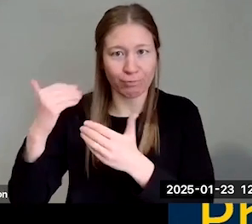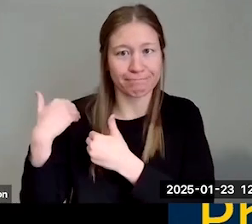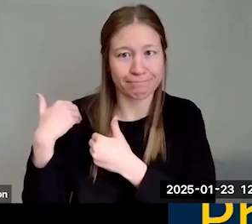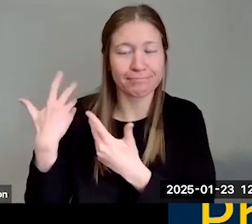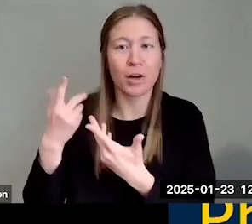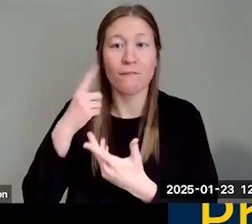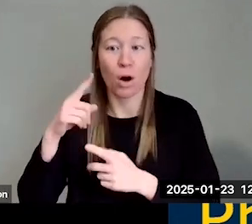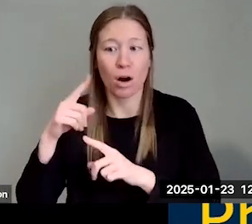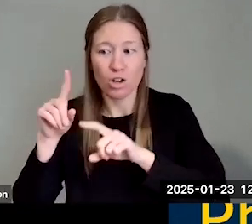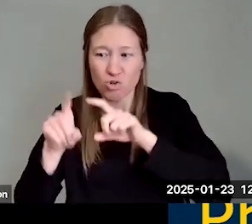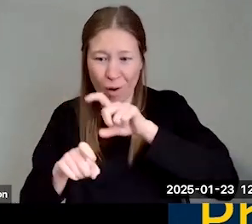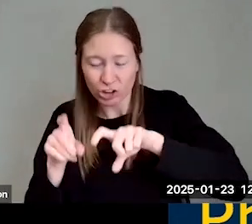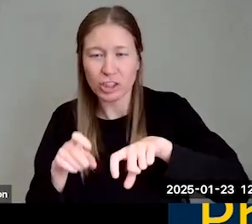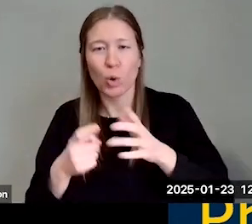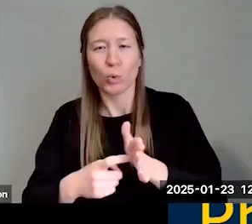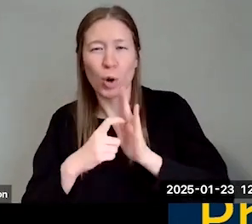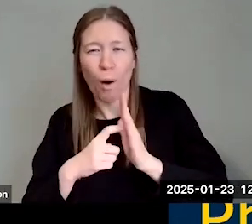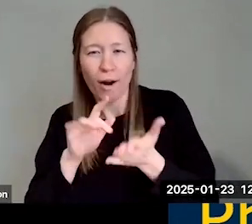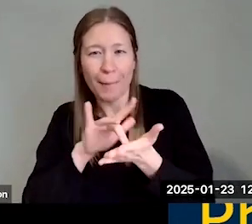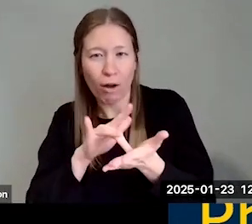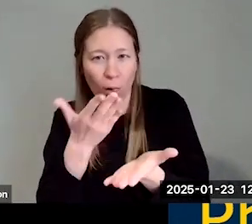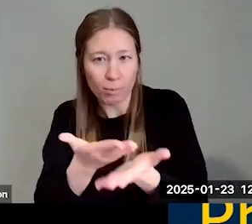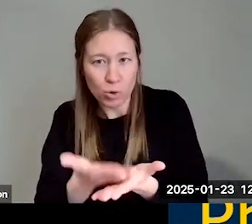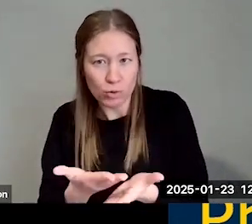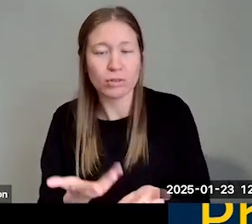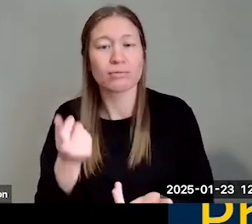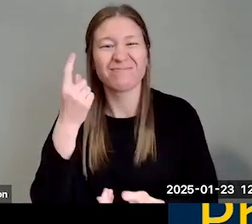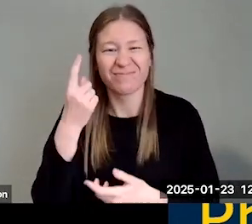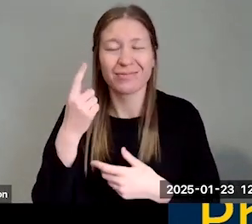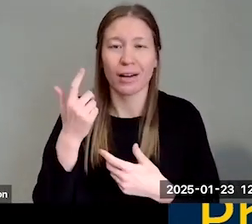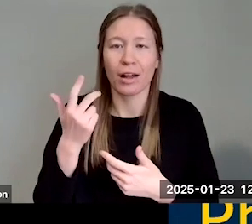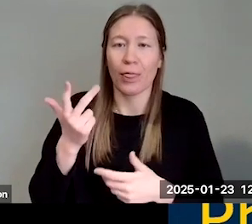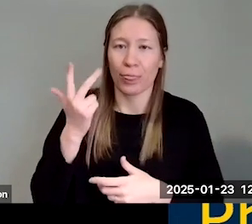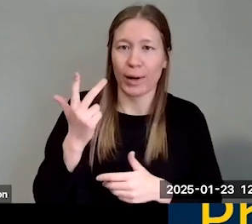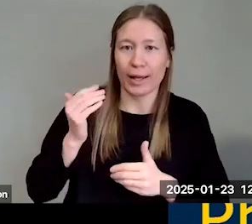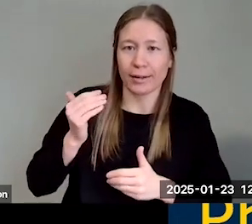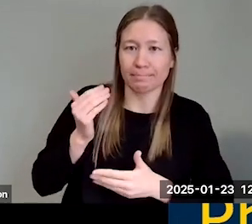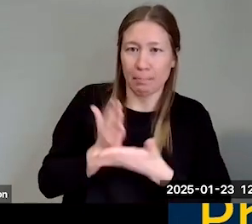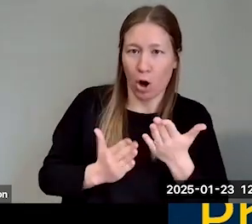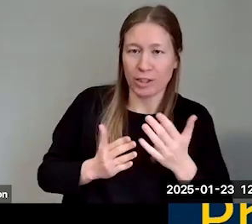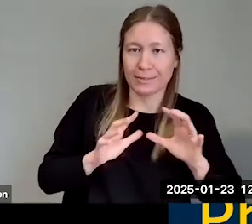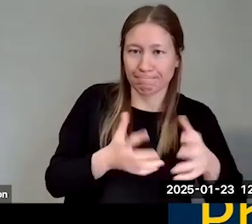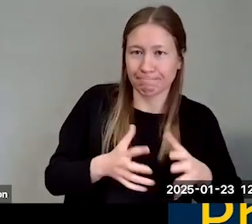or require medical exams is analyzed in three phases of employment that we're gonna talk about.